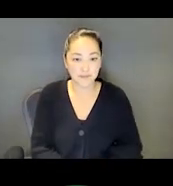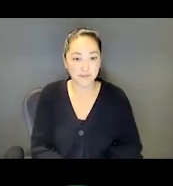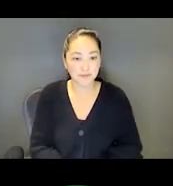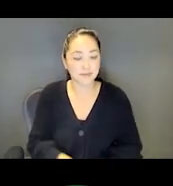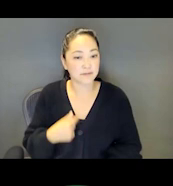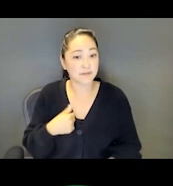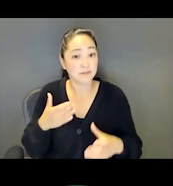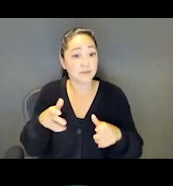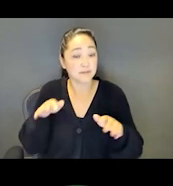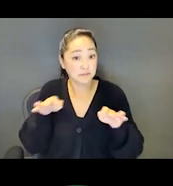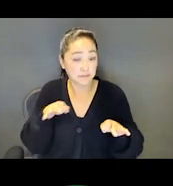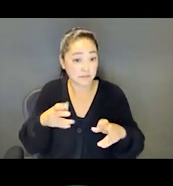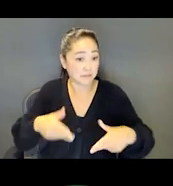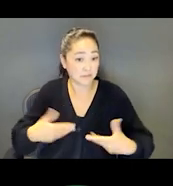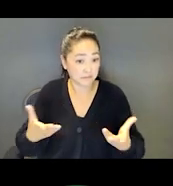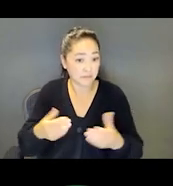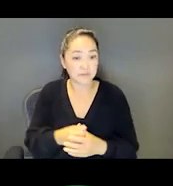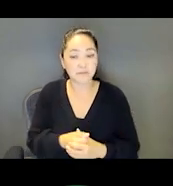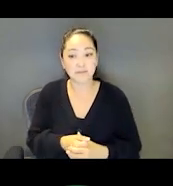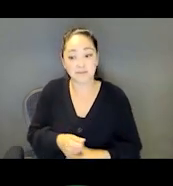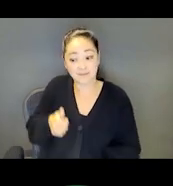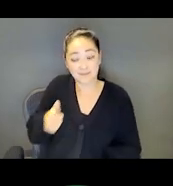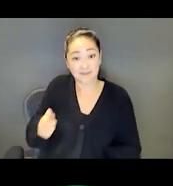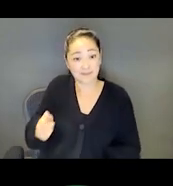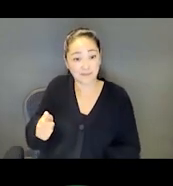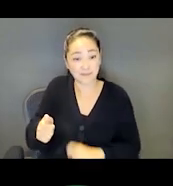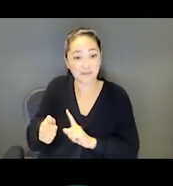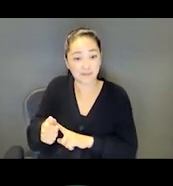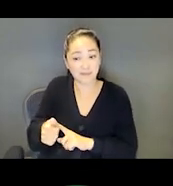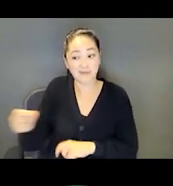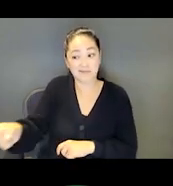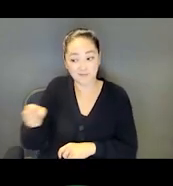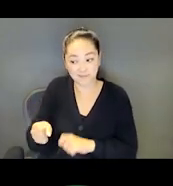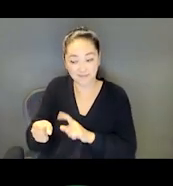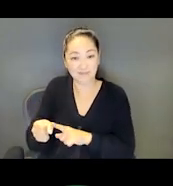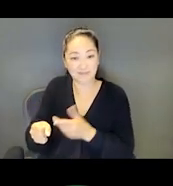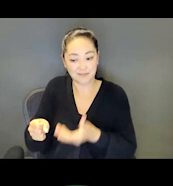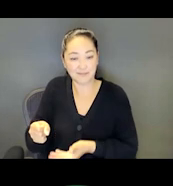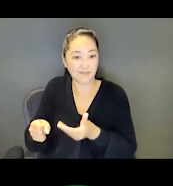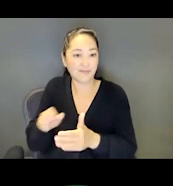that really looks after the accessibility in all of its aspect and all year long.